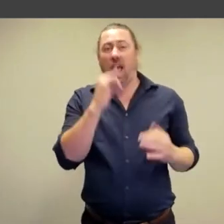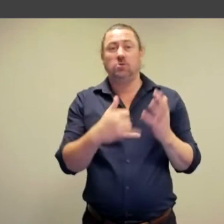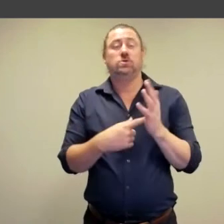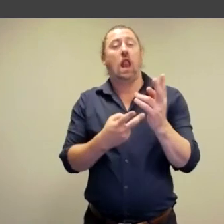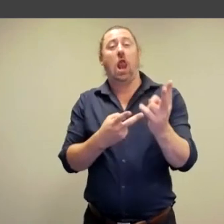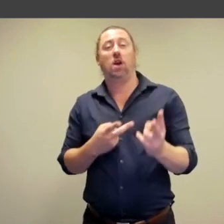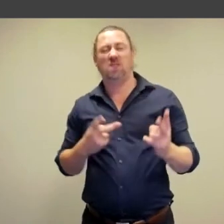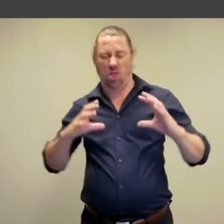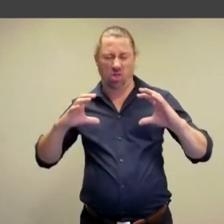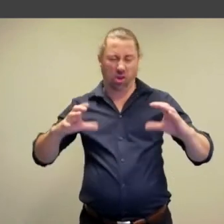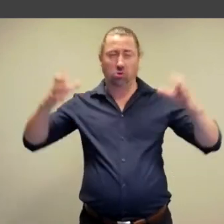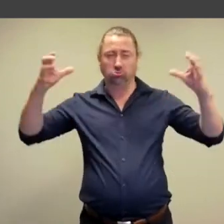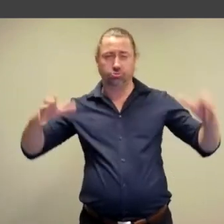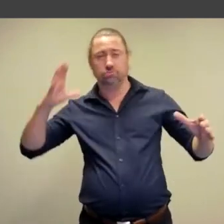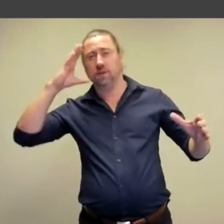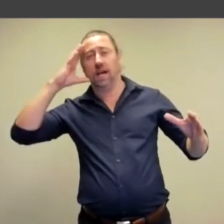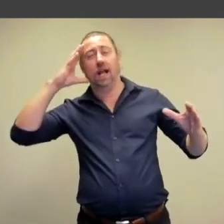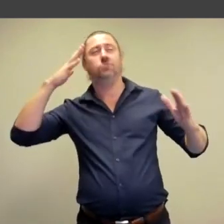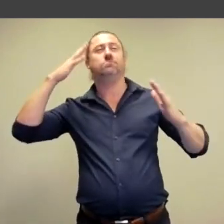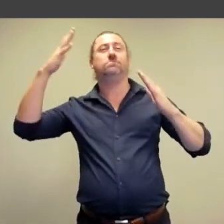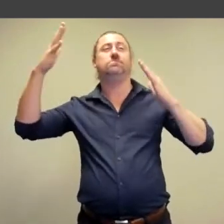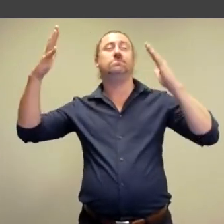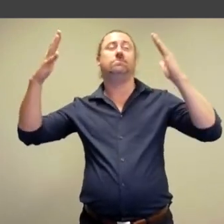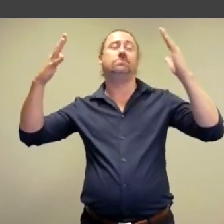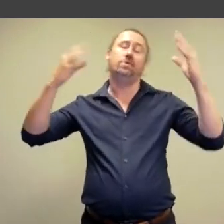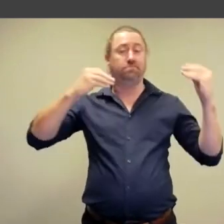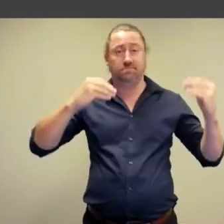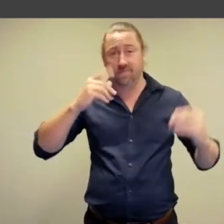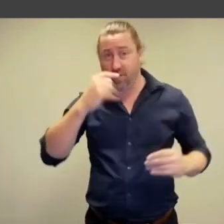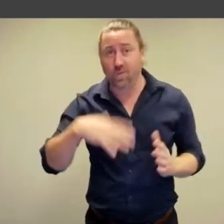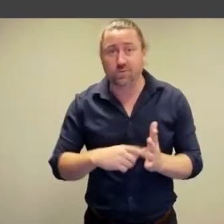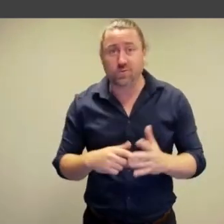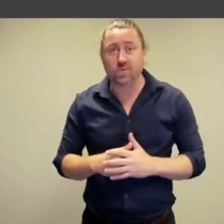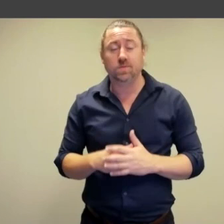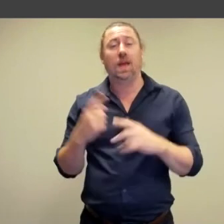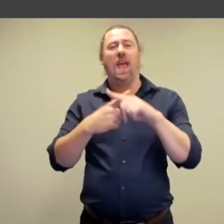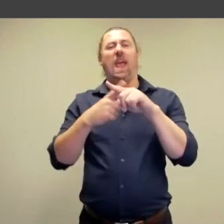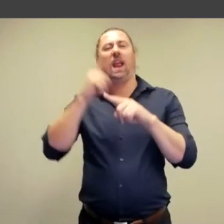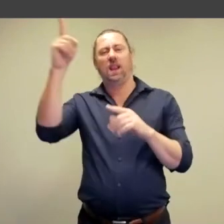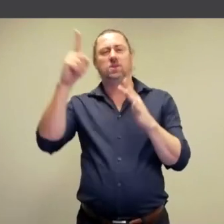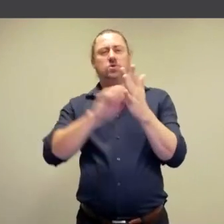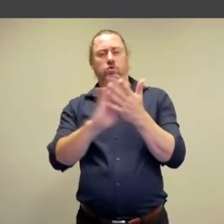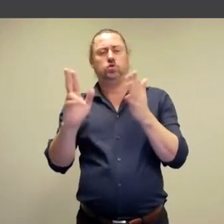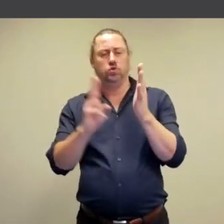daydream and sleep.